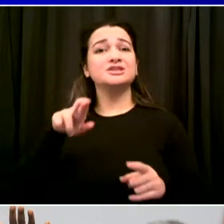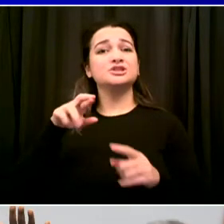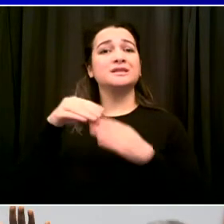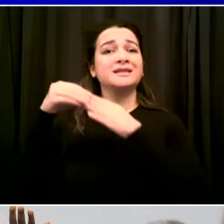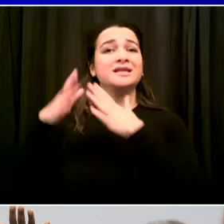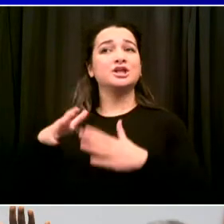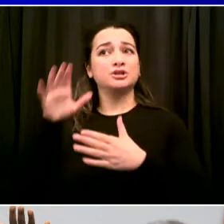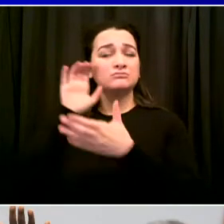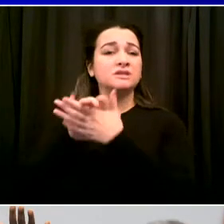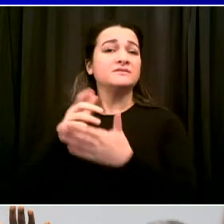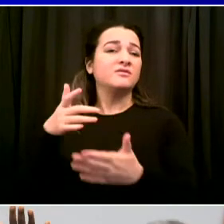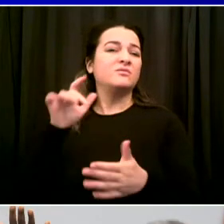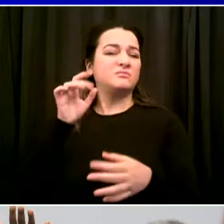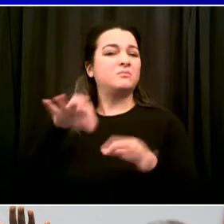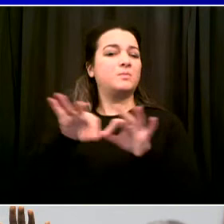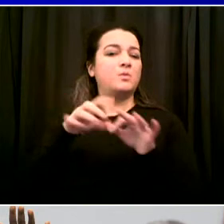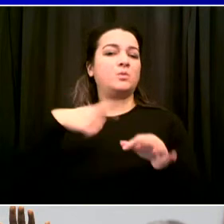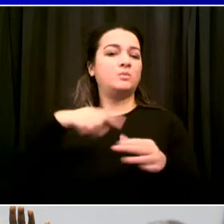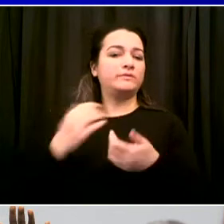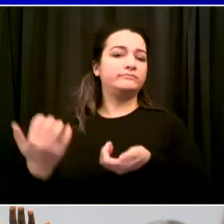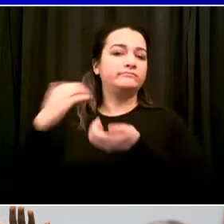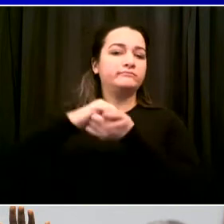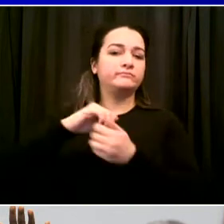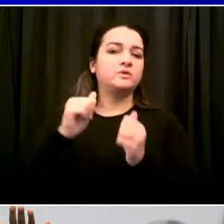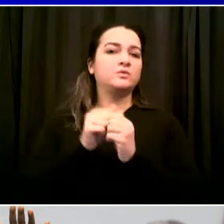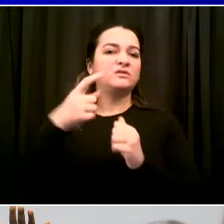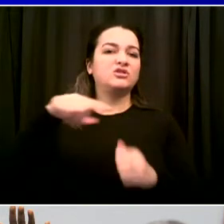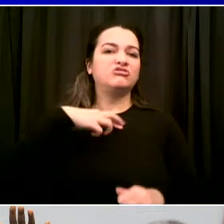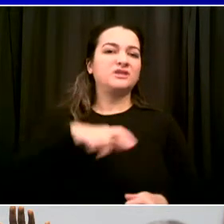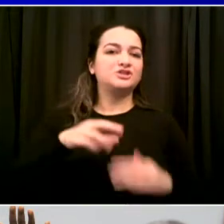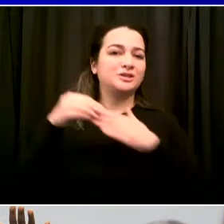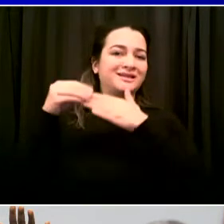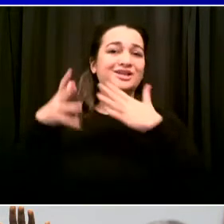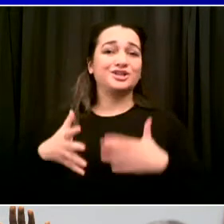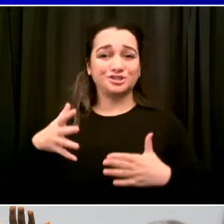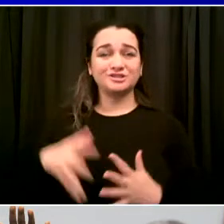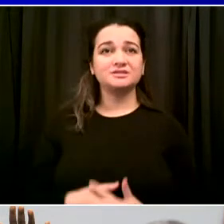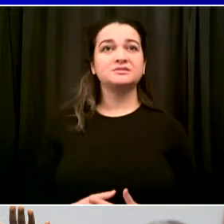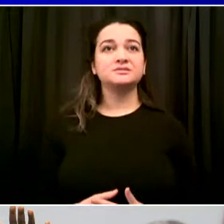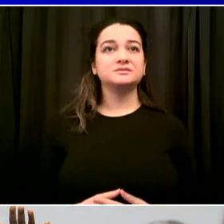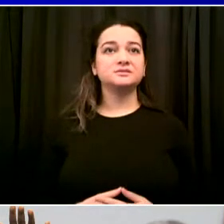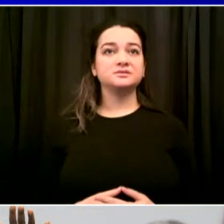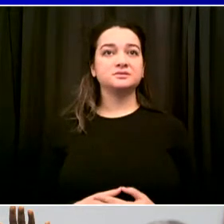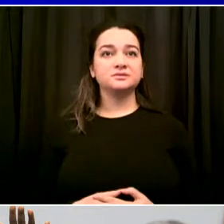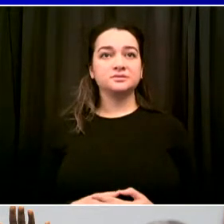SPECIAL WAY. I WANT TO TELL YOU, THE FAITH LEADERS HAVE ALWAYS RISEN TO THE OCCASION. THROUGHOUT MY EXPERIENCE AS